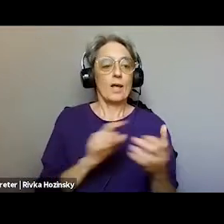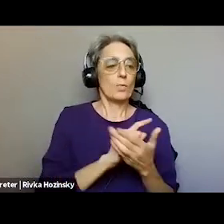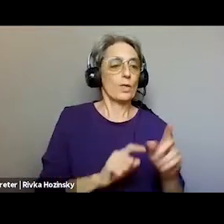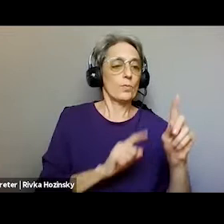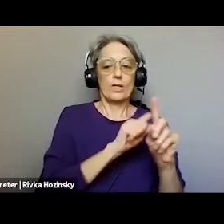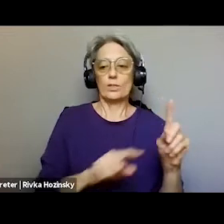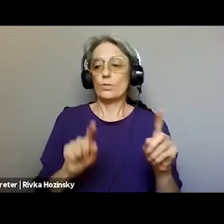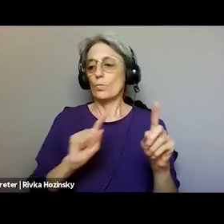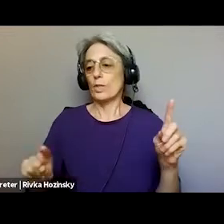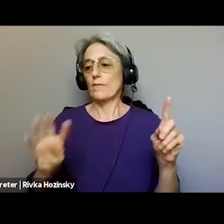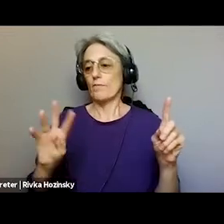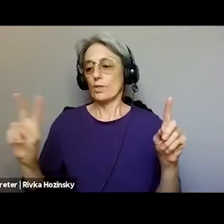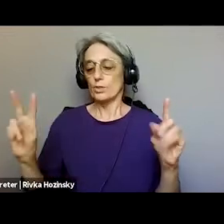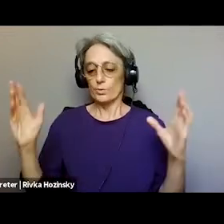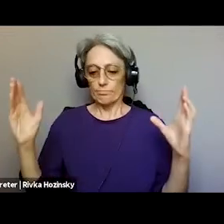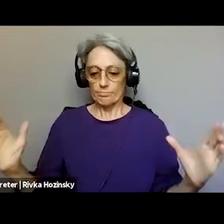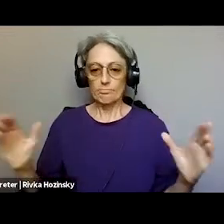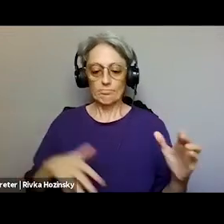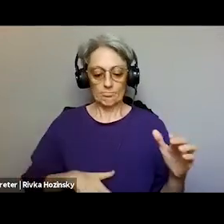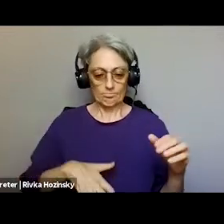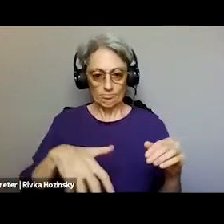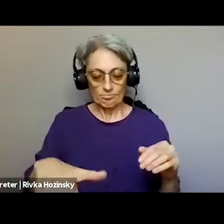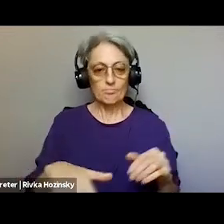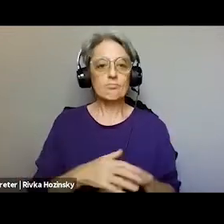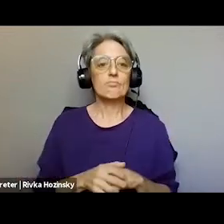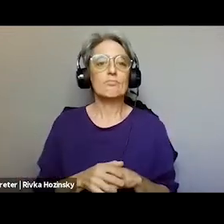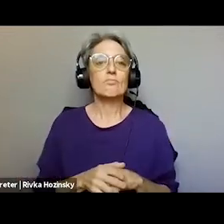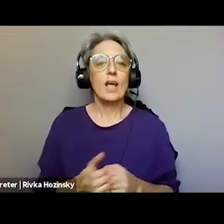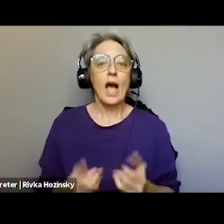and it's color coded based on the amount of visits that a person should have for prenatal care.